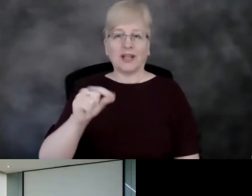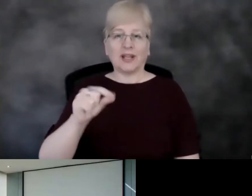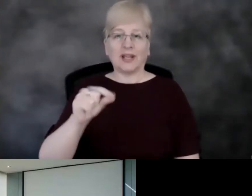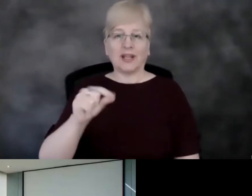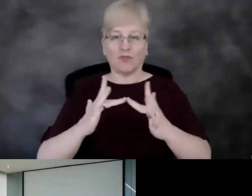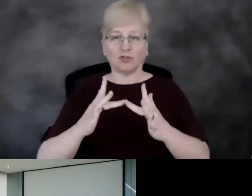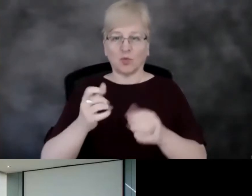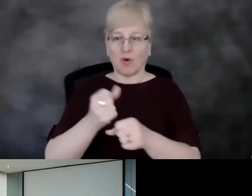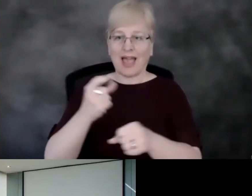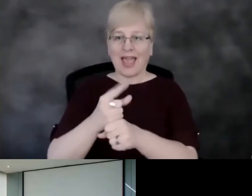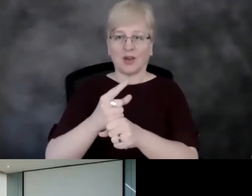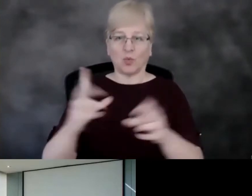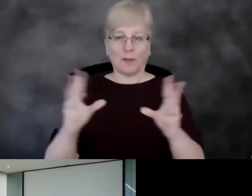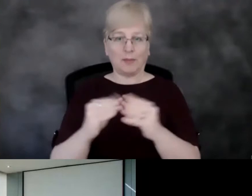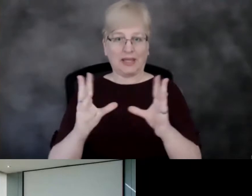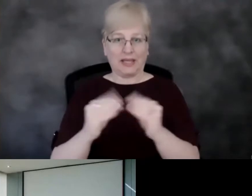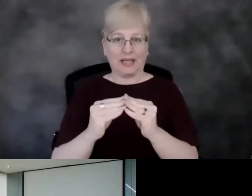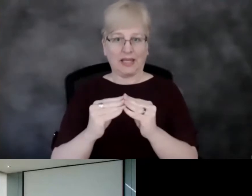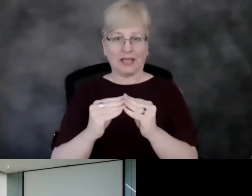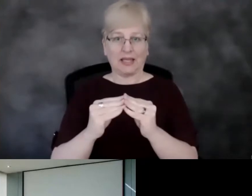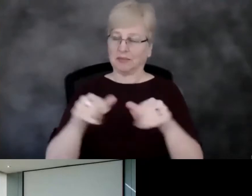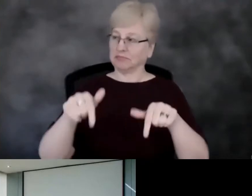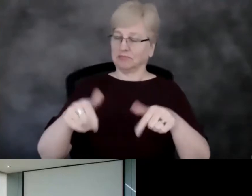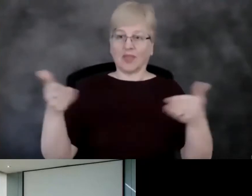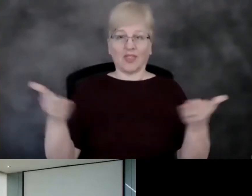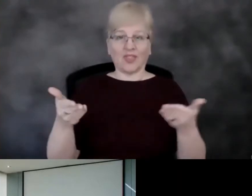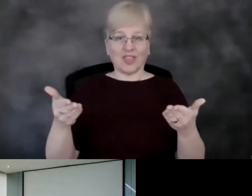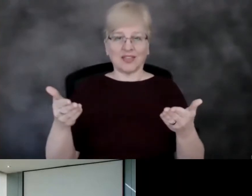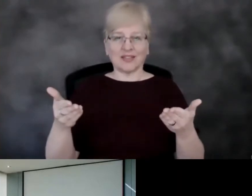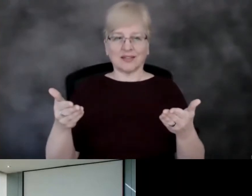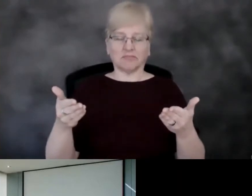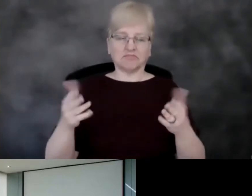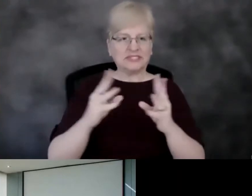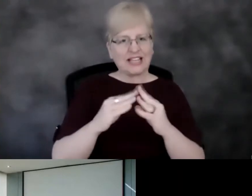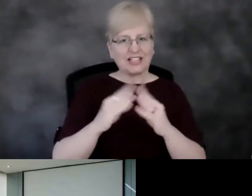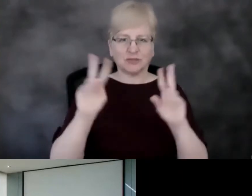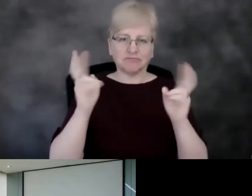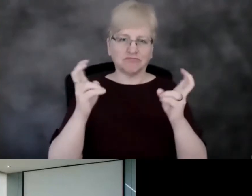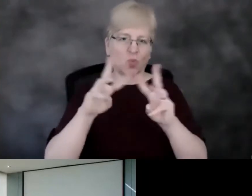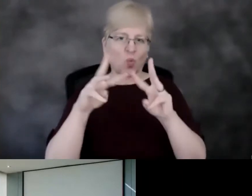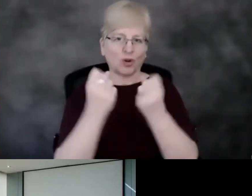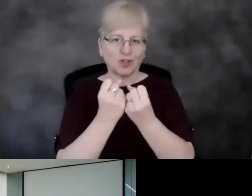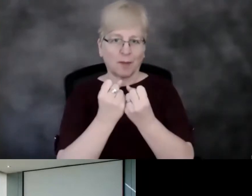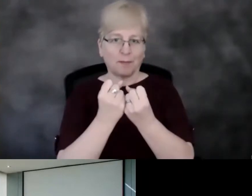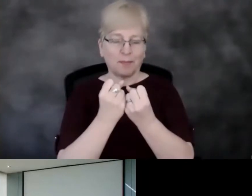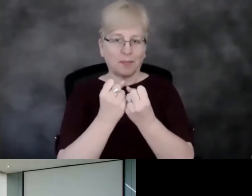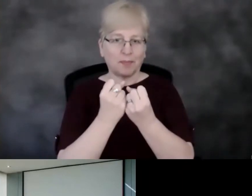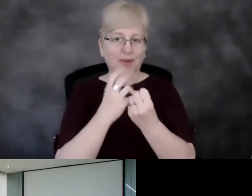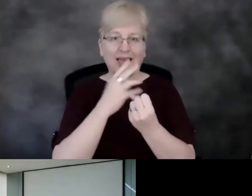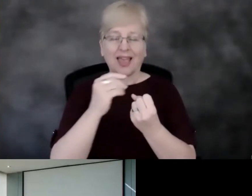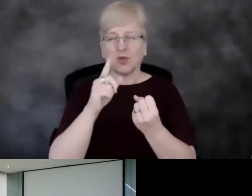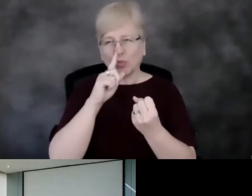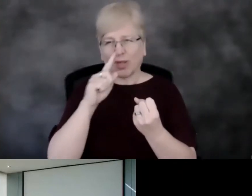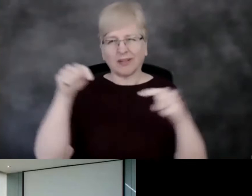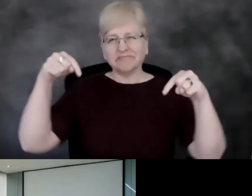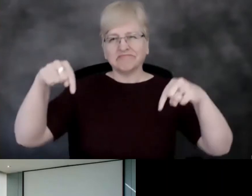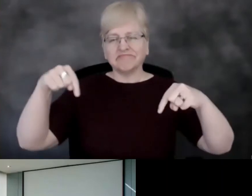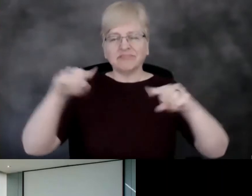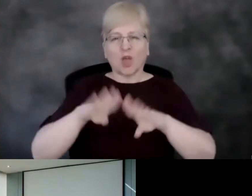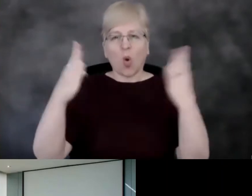16:02:46 . In this session or workshop and really open discussion opportunity, we are